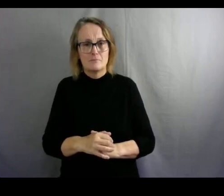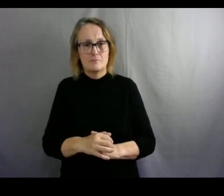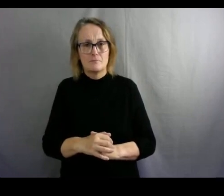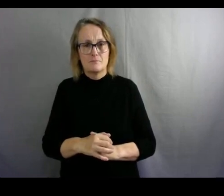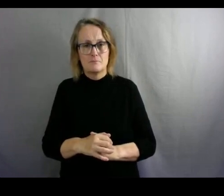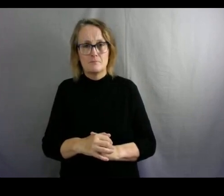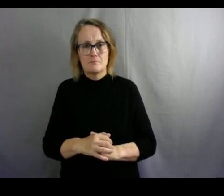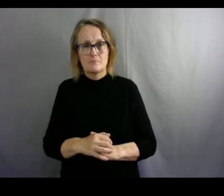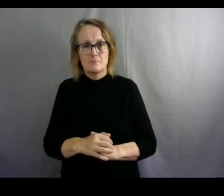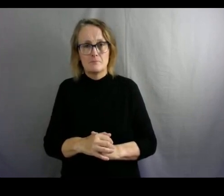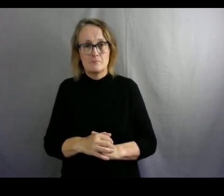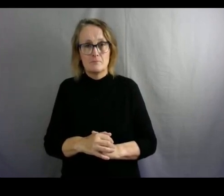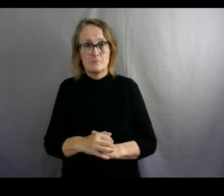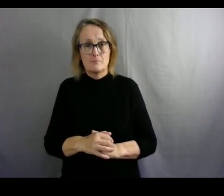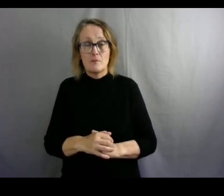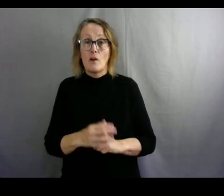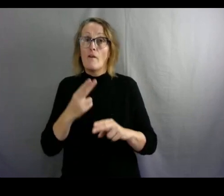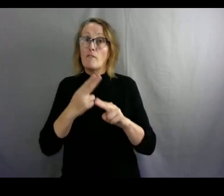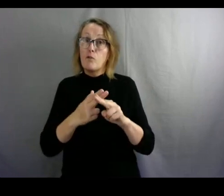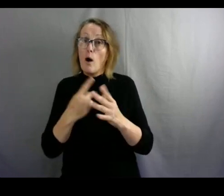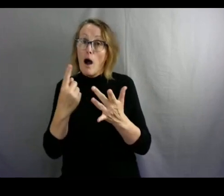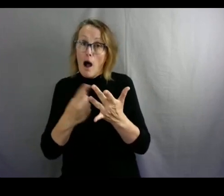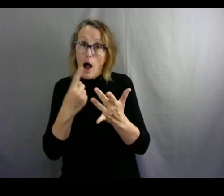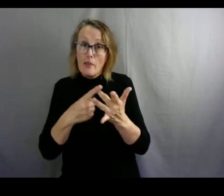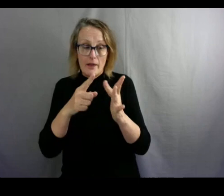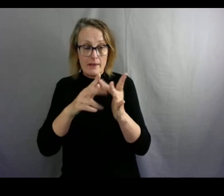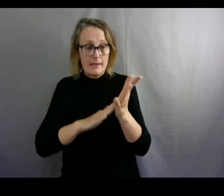among the impressionist painters, this kind of big landscape completely